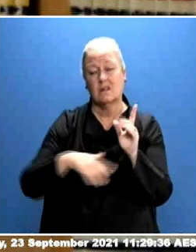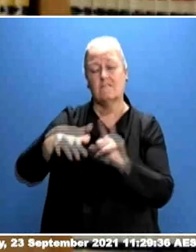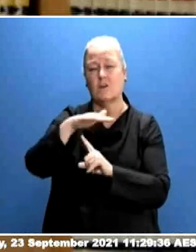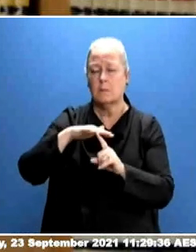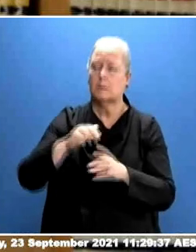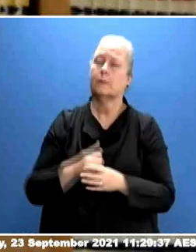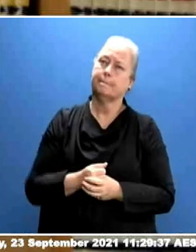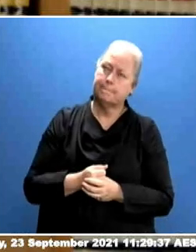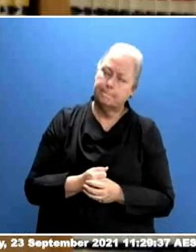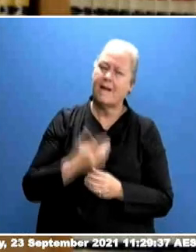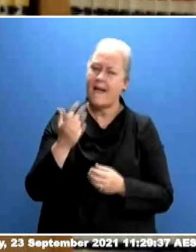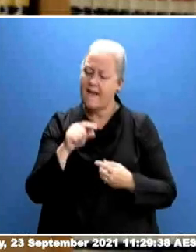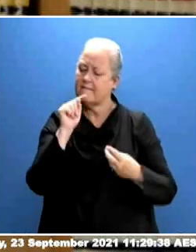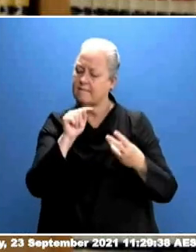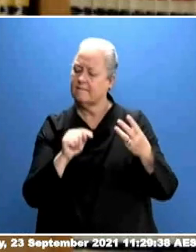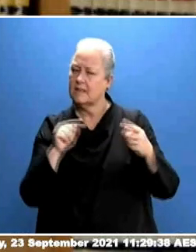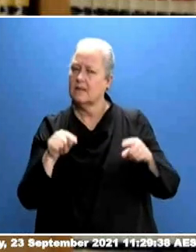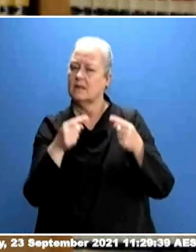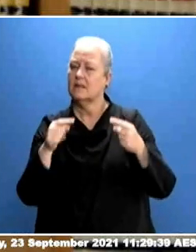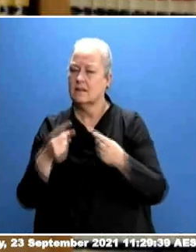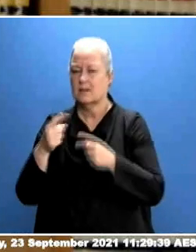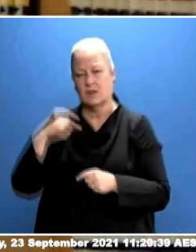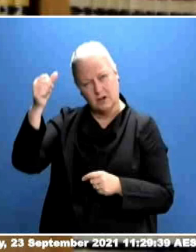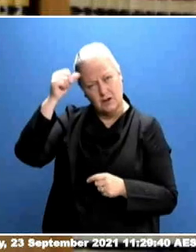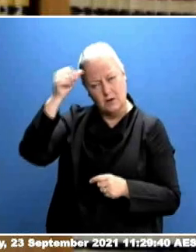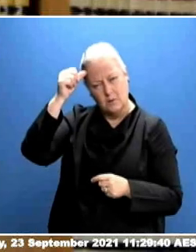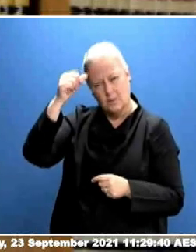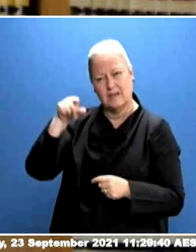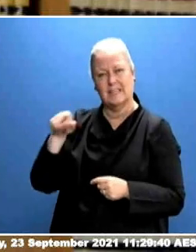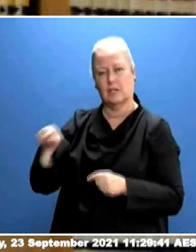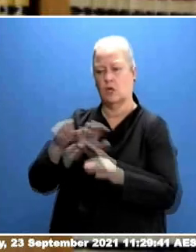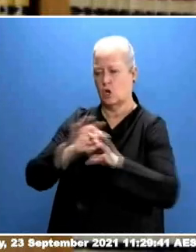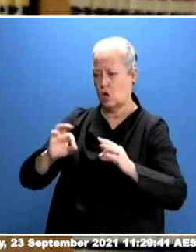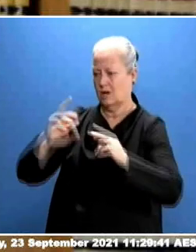and it's well-known that it's not a purpose-built centre and that that has posed us with some difficulties.